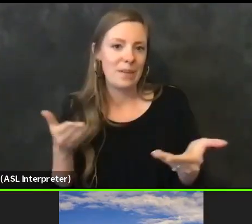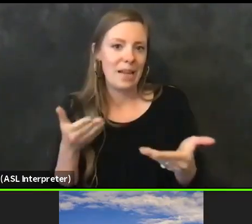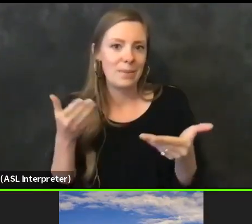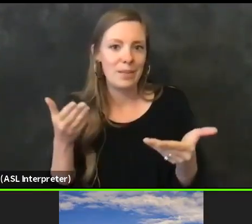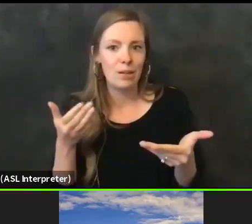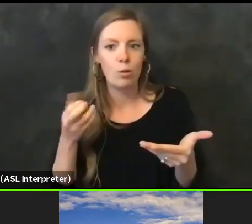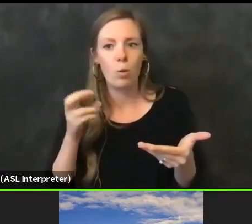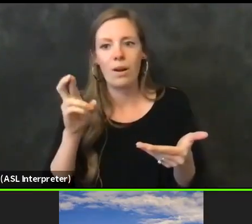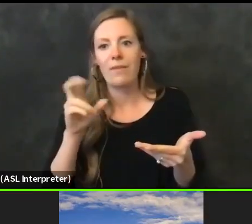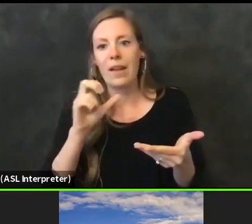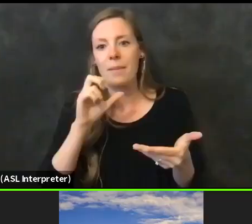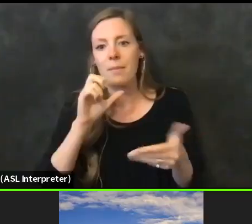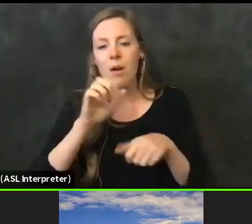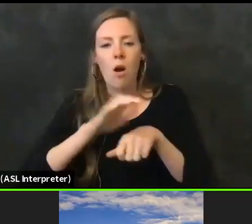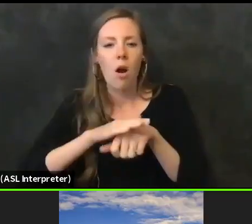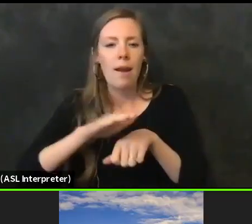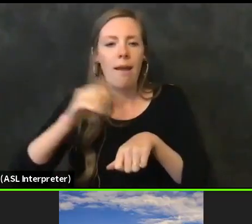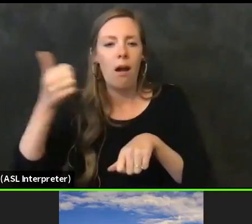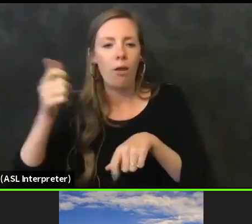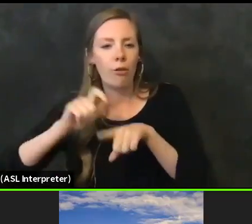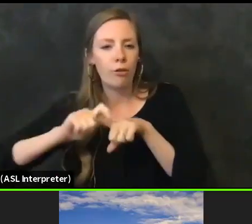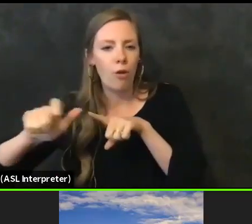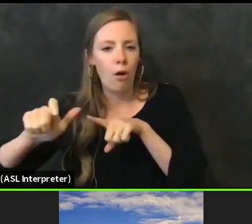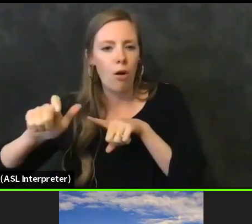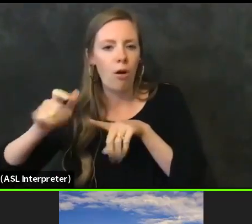to be on the call for about a half hour, encourage anybody to follow up with me.